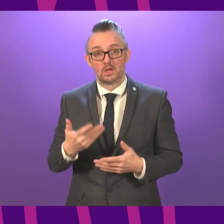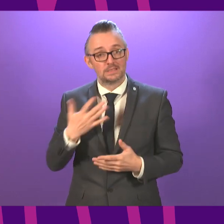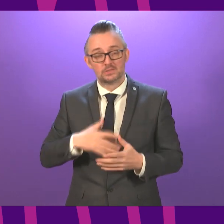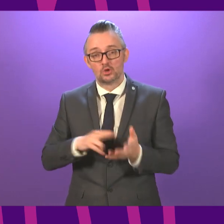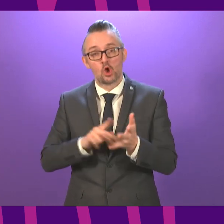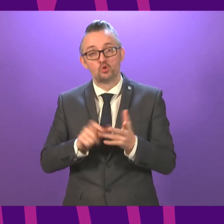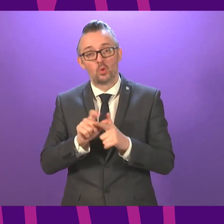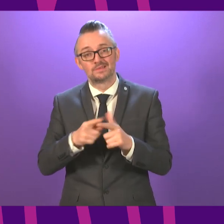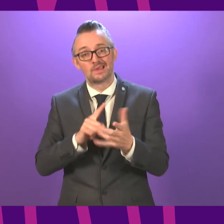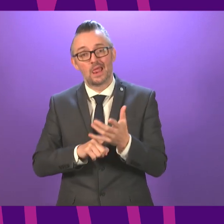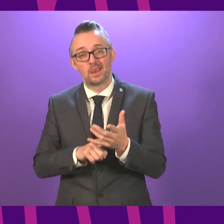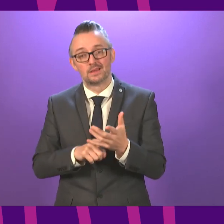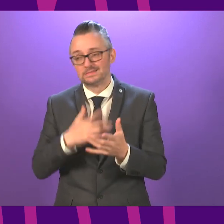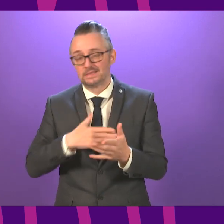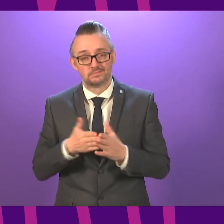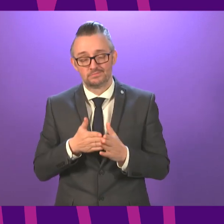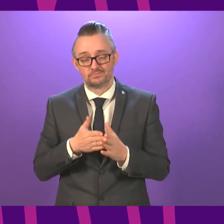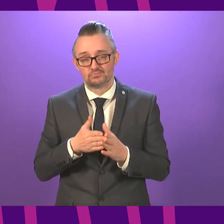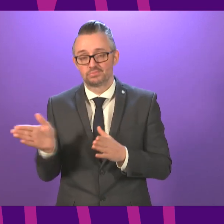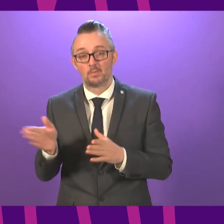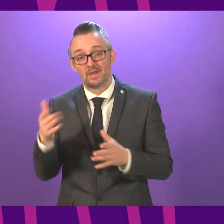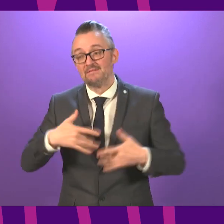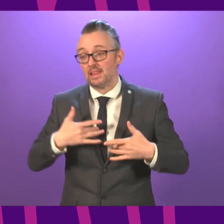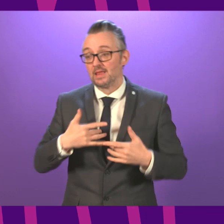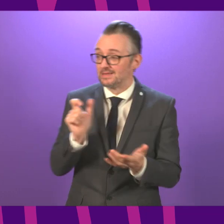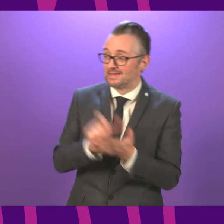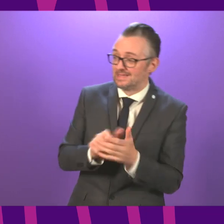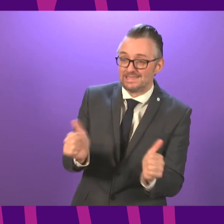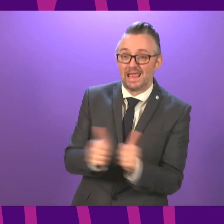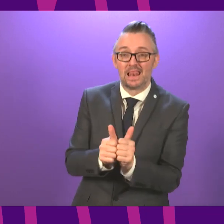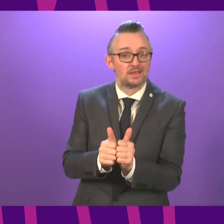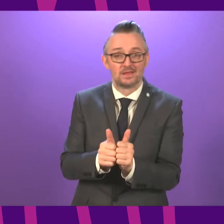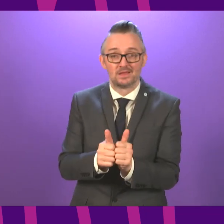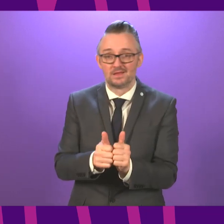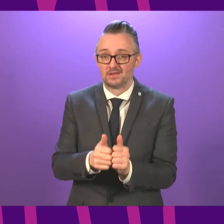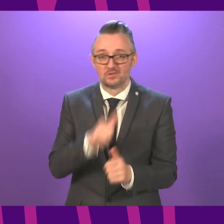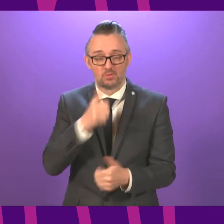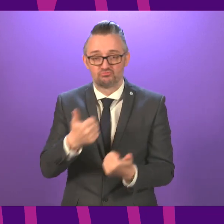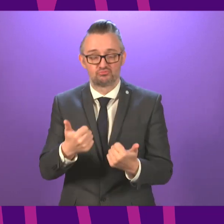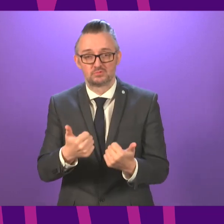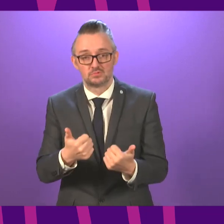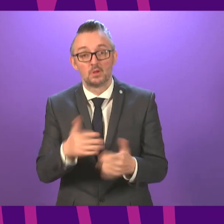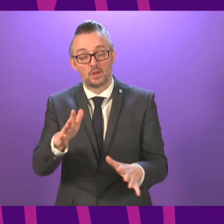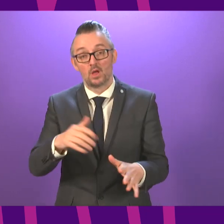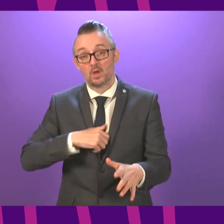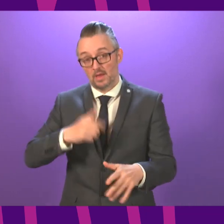will be far from ideal. Does the cabinet secretary accept that our collective focus must be on Covid